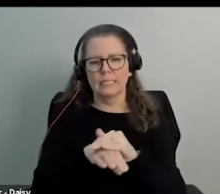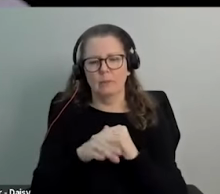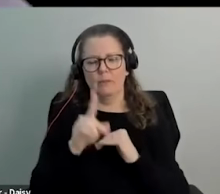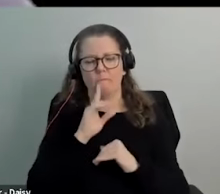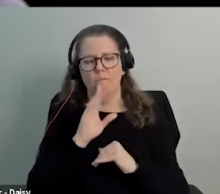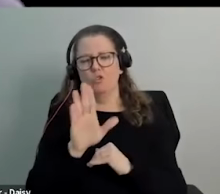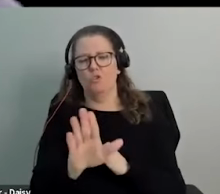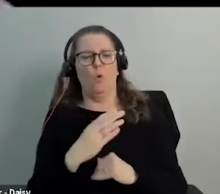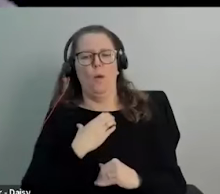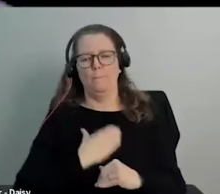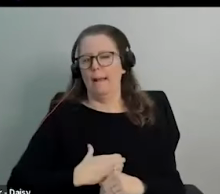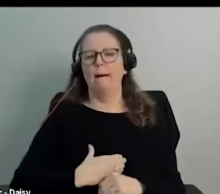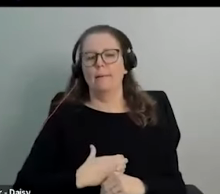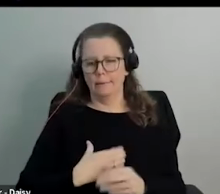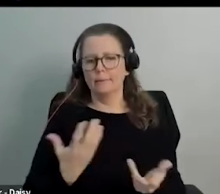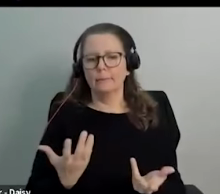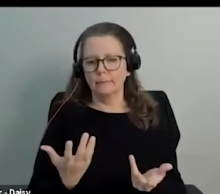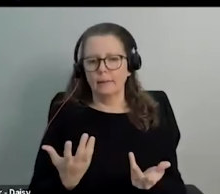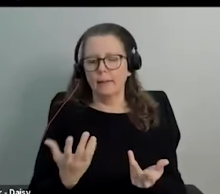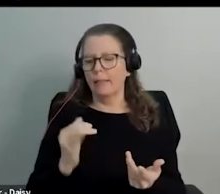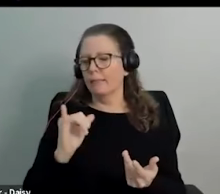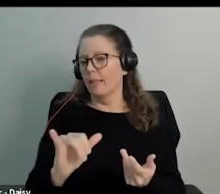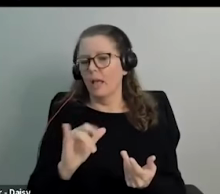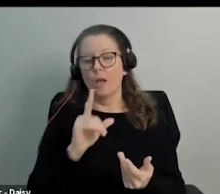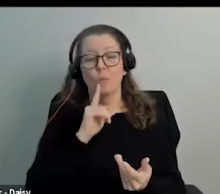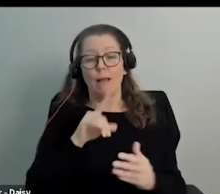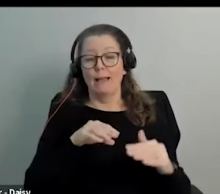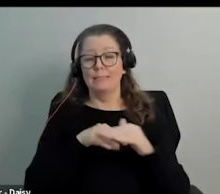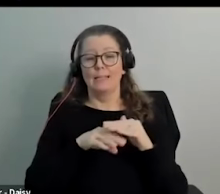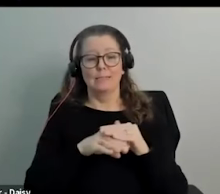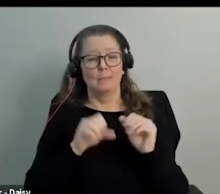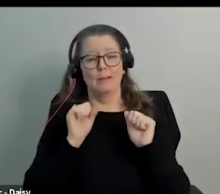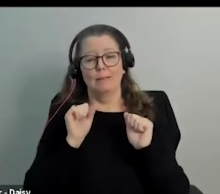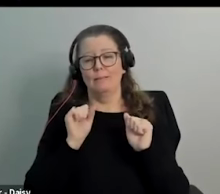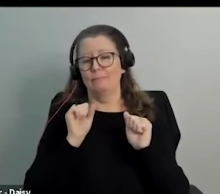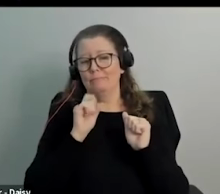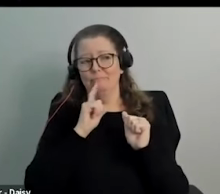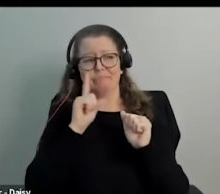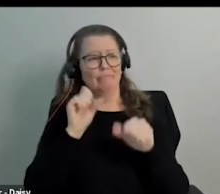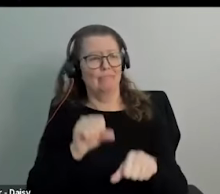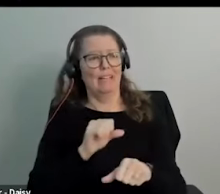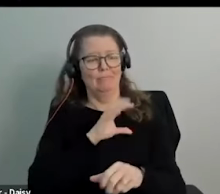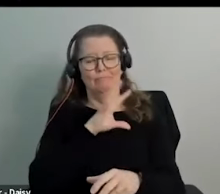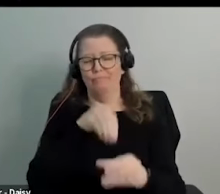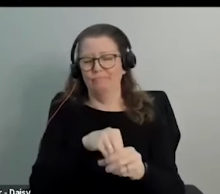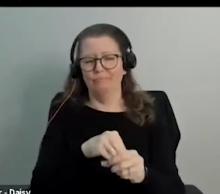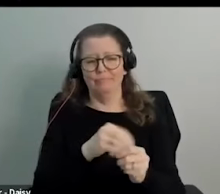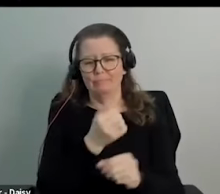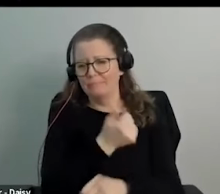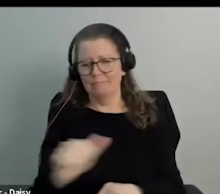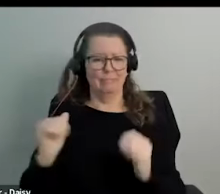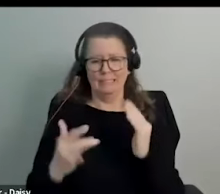because it fits into absolutely every aspect of the technology space.